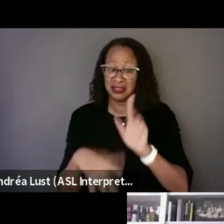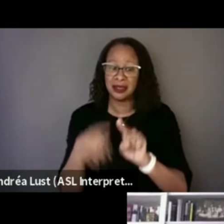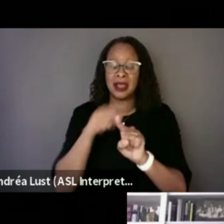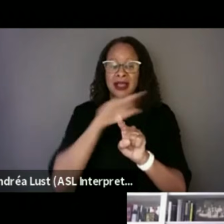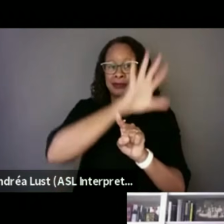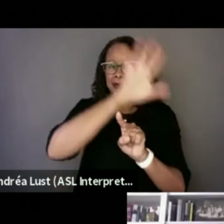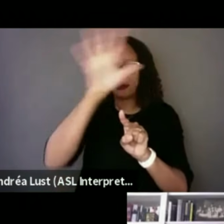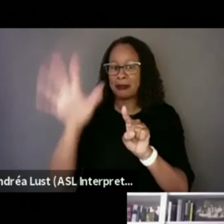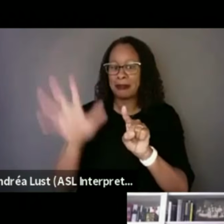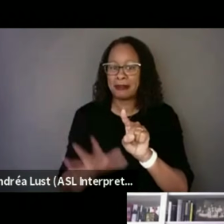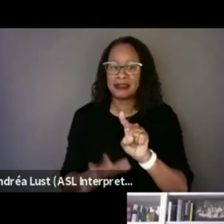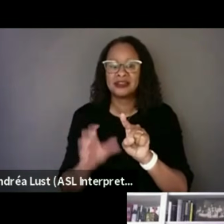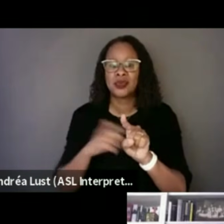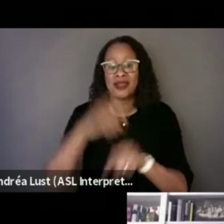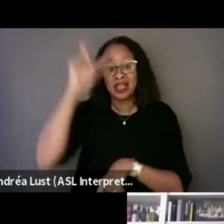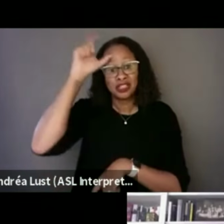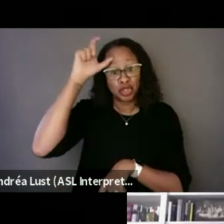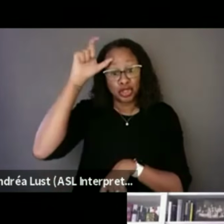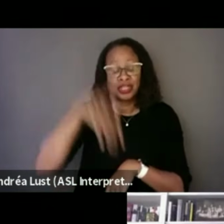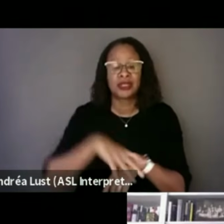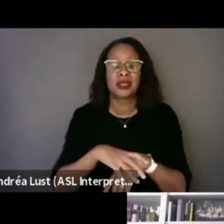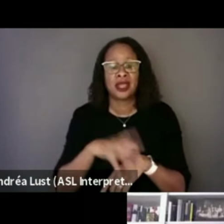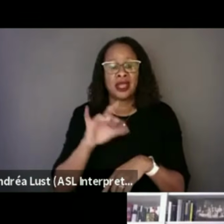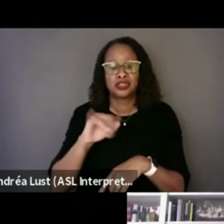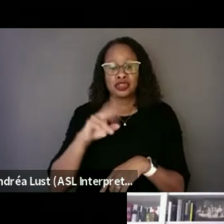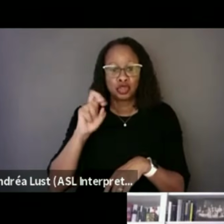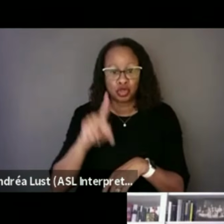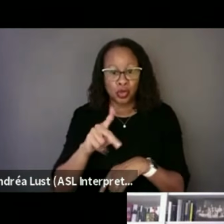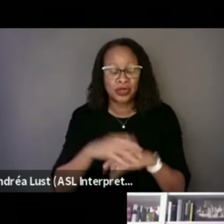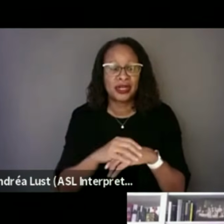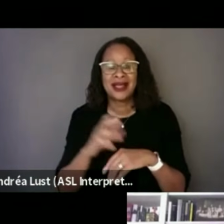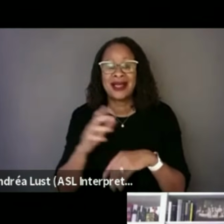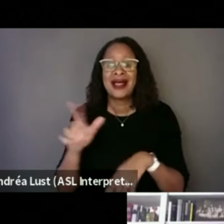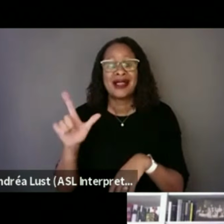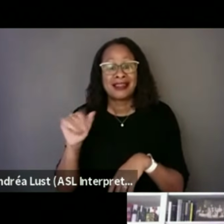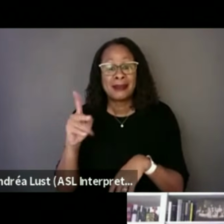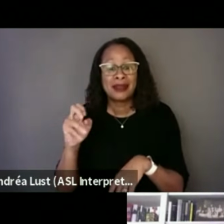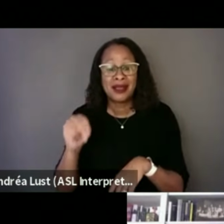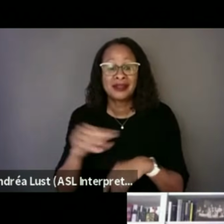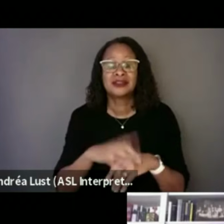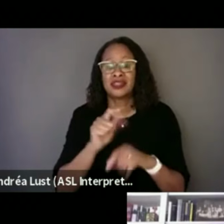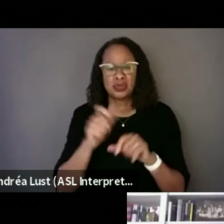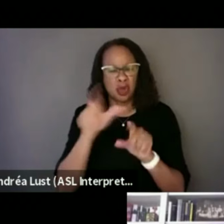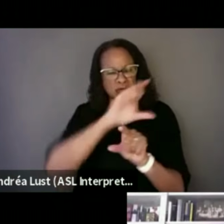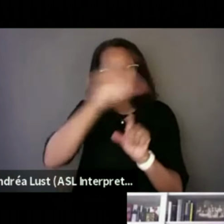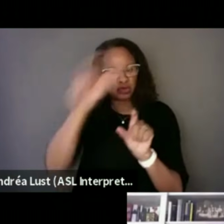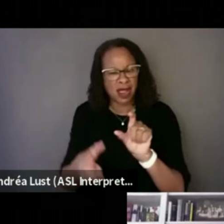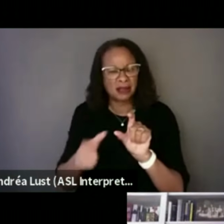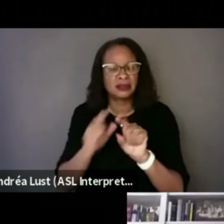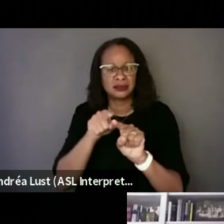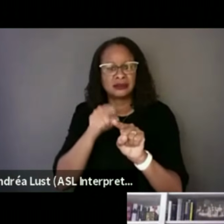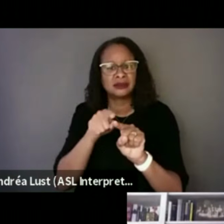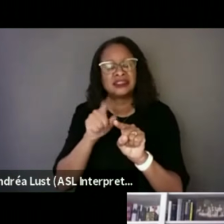Even though here in the US we're hearing about Sweden and Germany more, but so we have storylines there. Half of the country has fled,